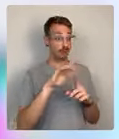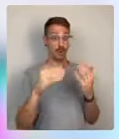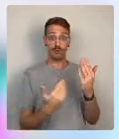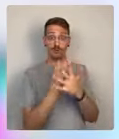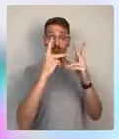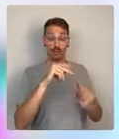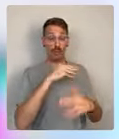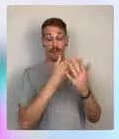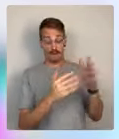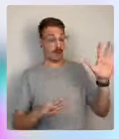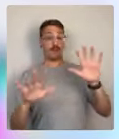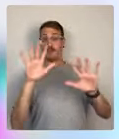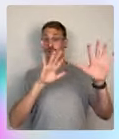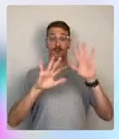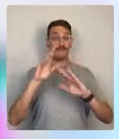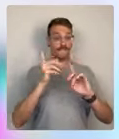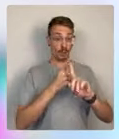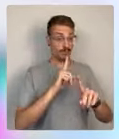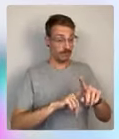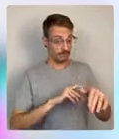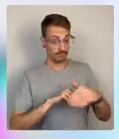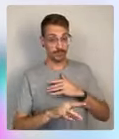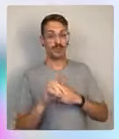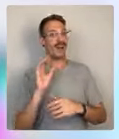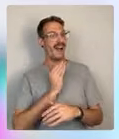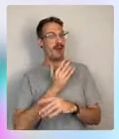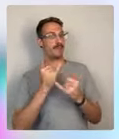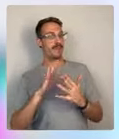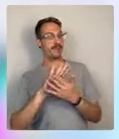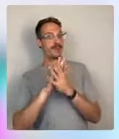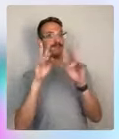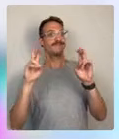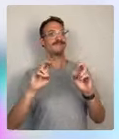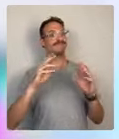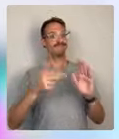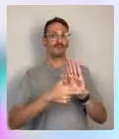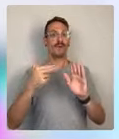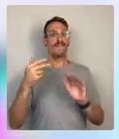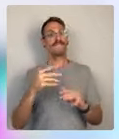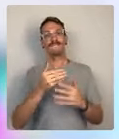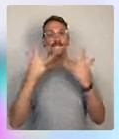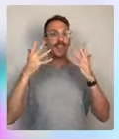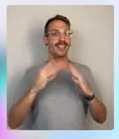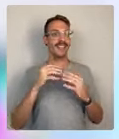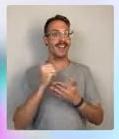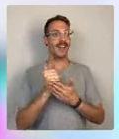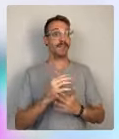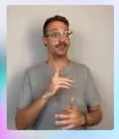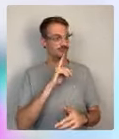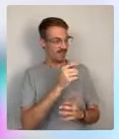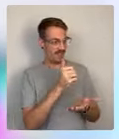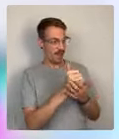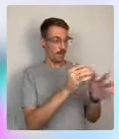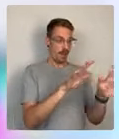so when new players come, and they're a little disoriented, our players act as 'friendly helpers,' we call them, to help orient those players,